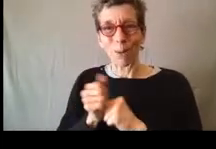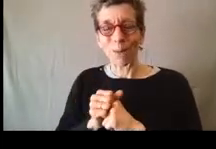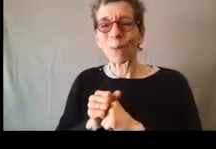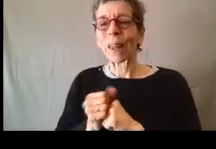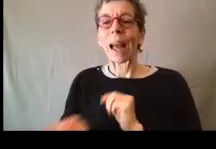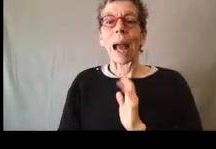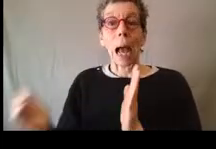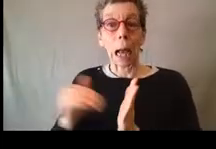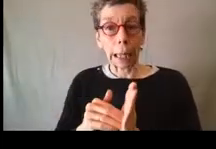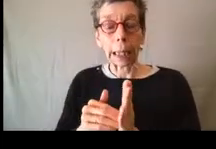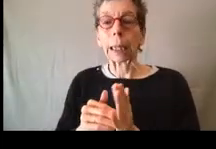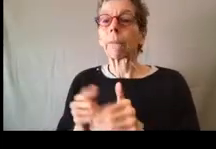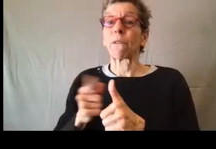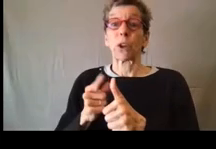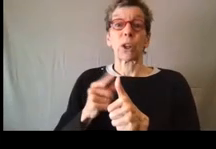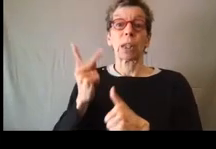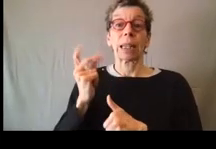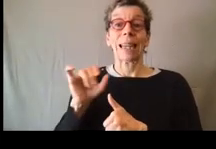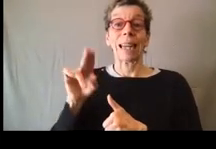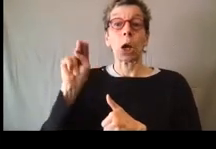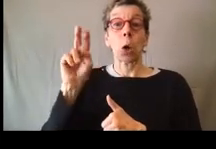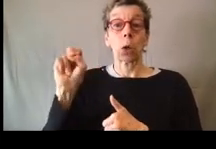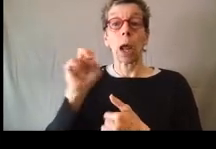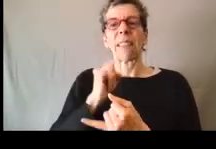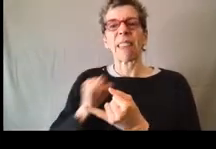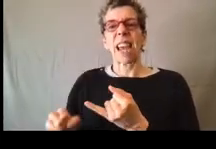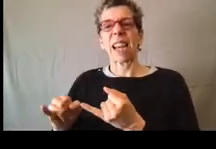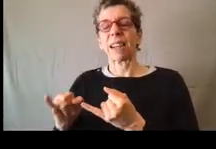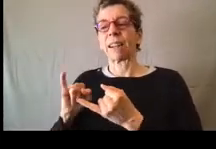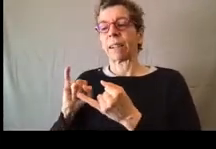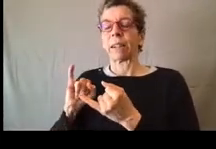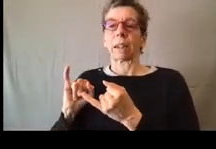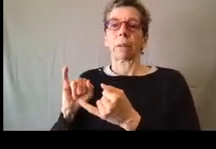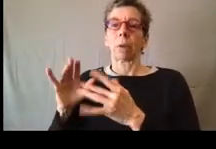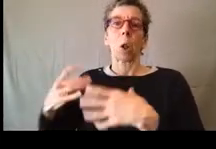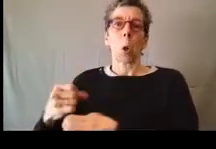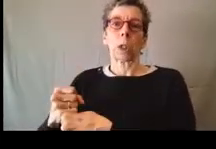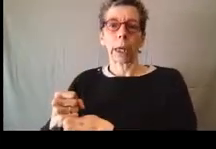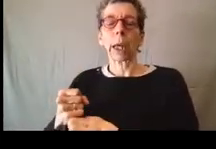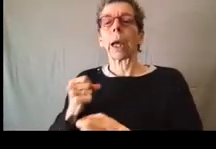a keynote speaker, a closing speaker, five research presentations, all related to community